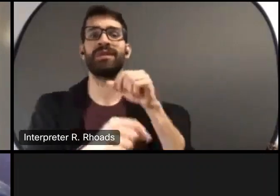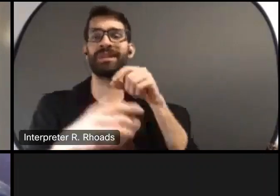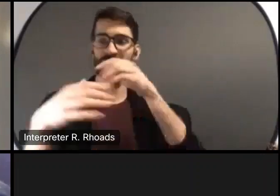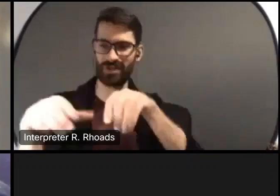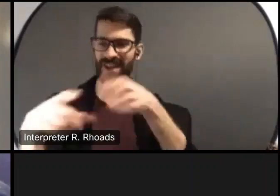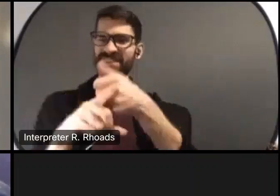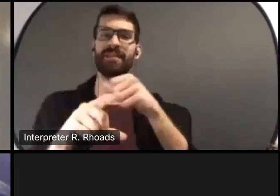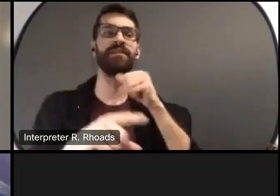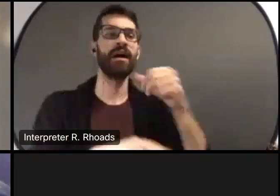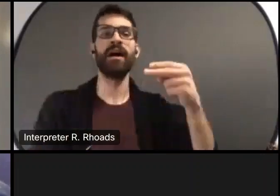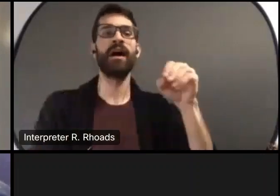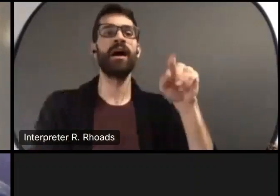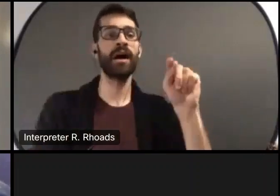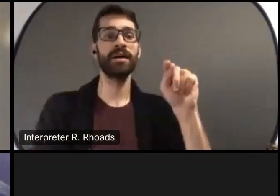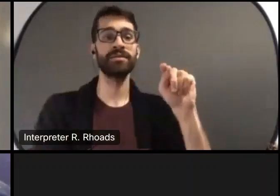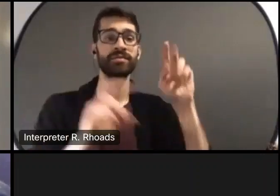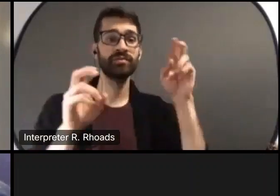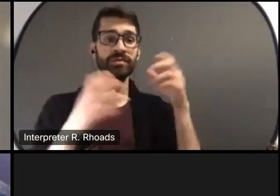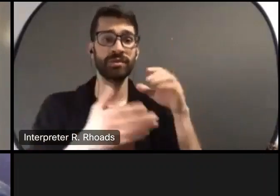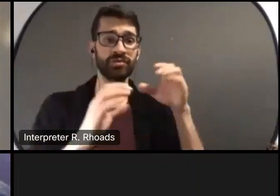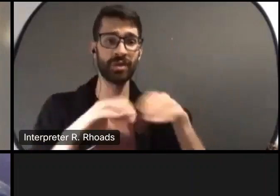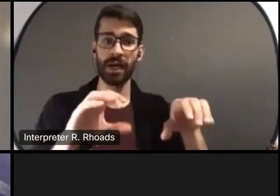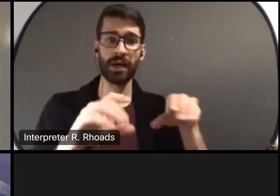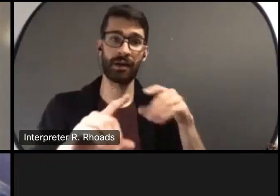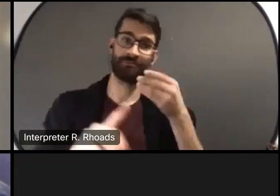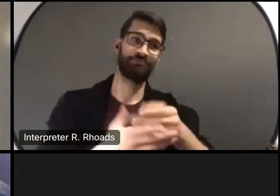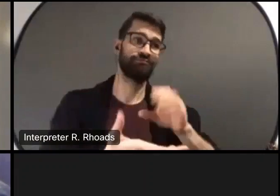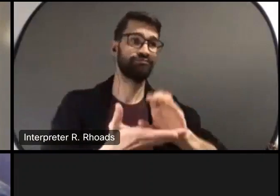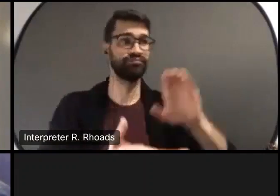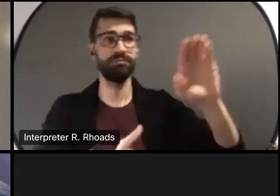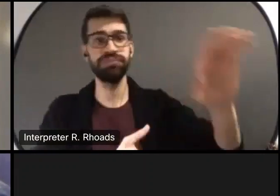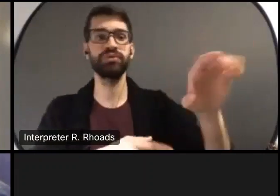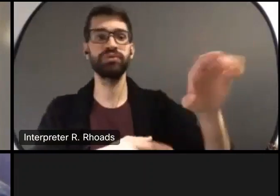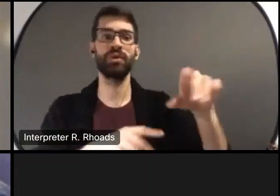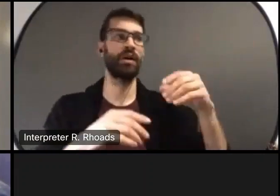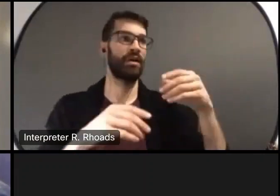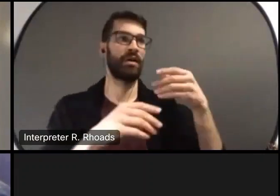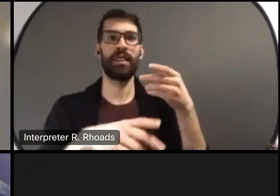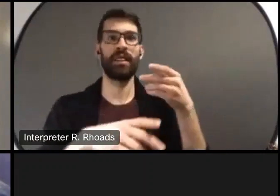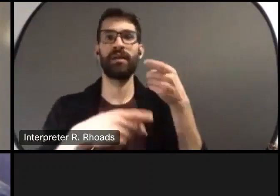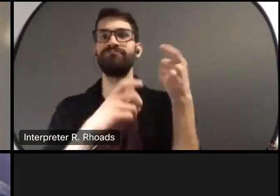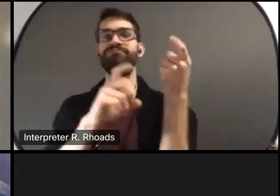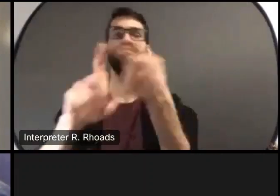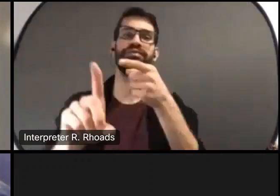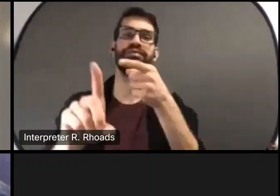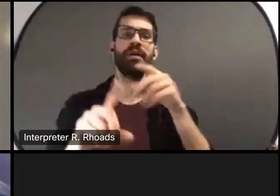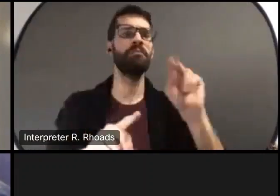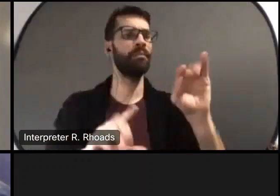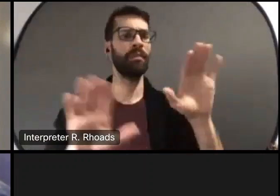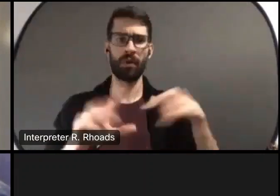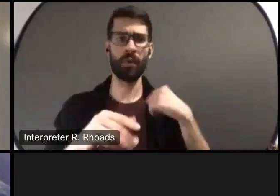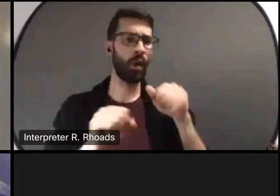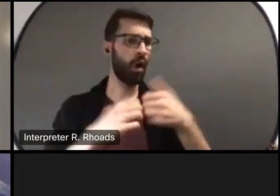no ... we're all working in tandem. Okay, so no one's going to have you have a ...